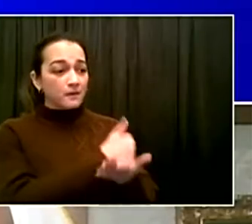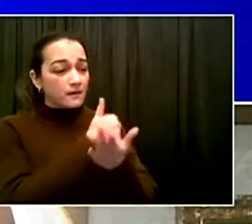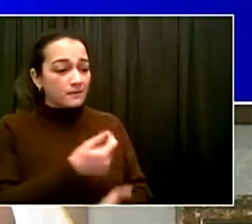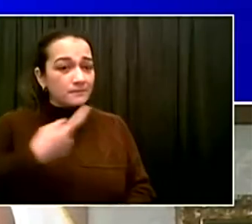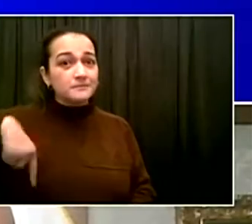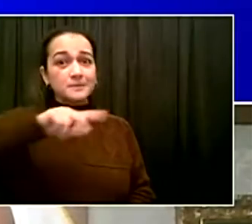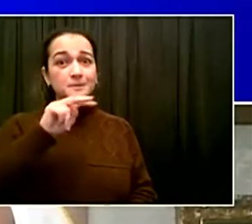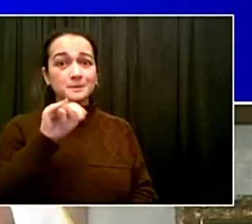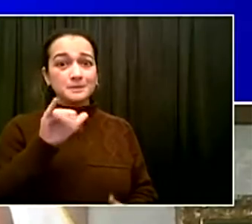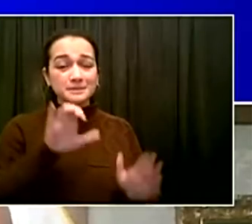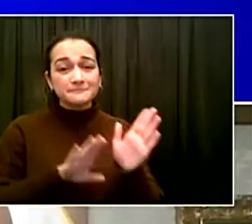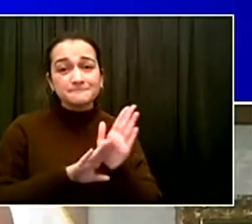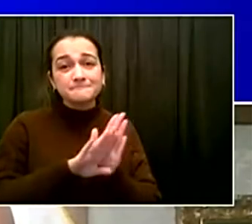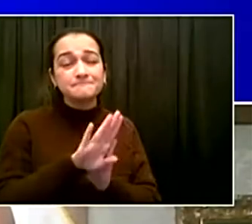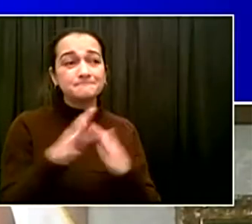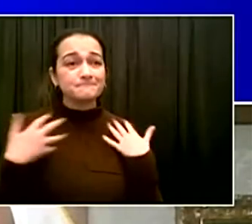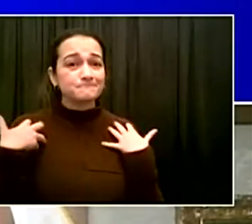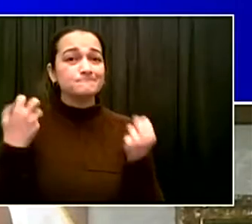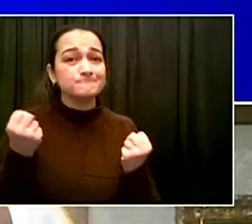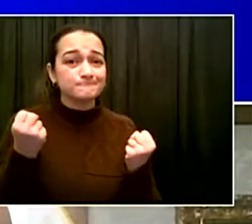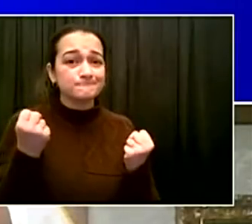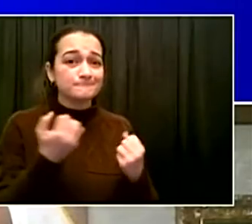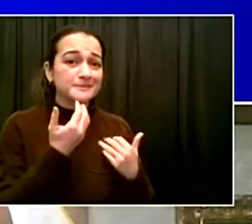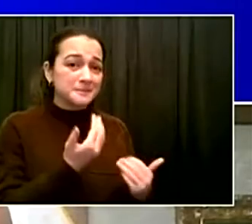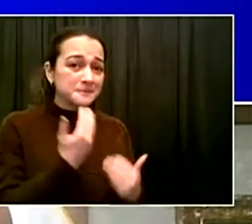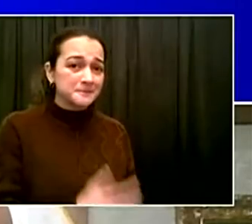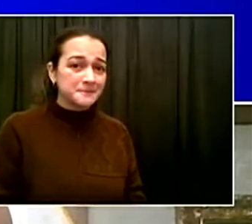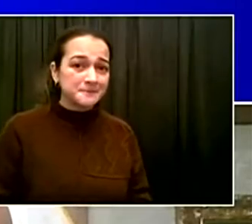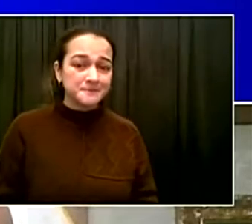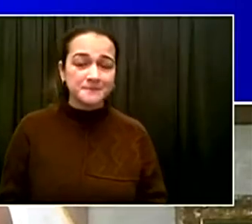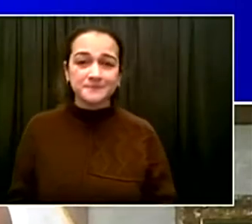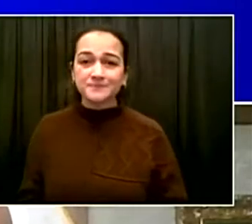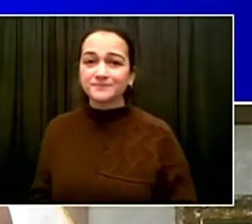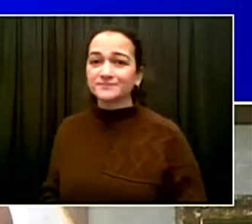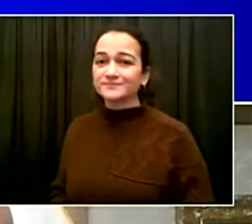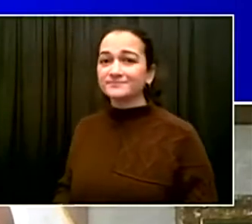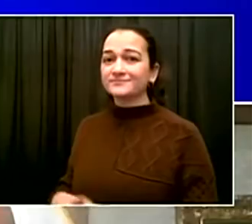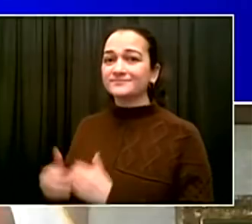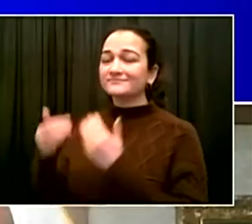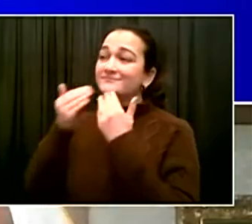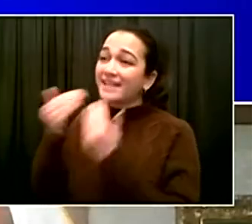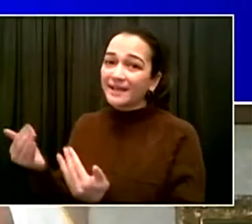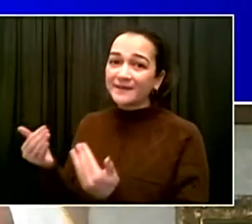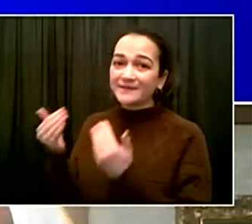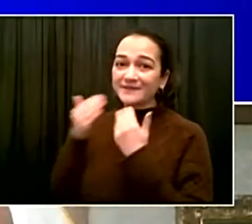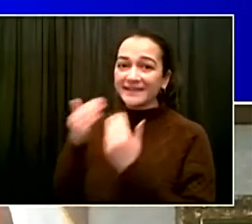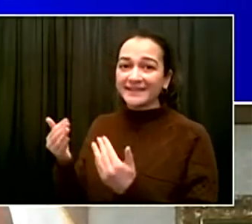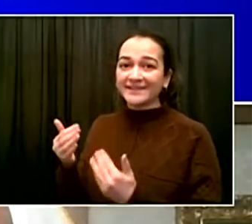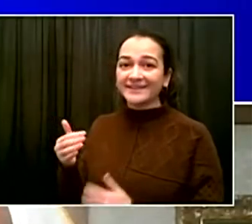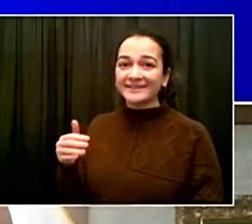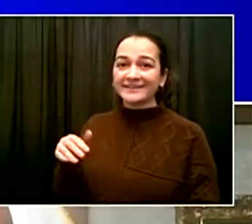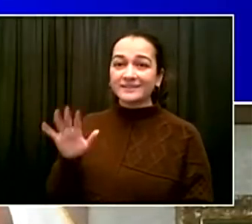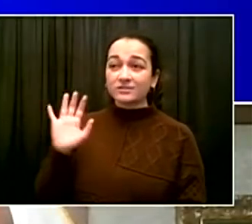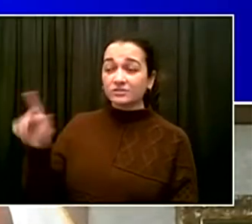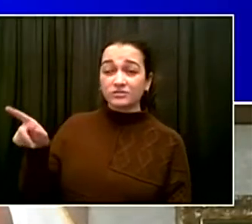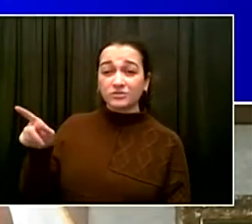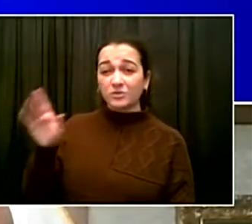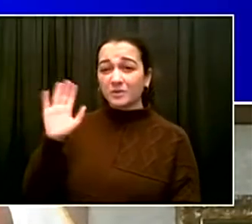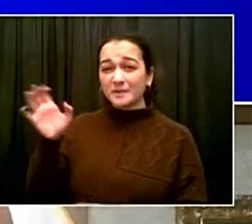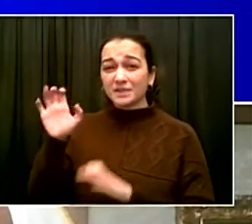YOU ARE CONTINUALLY DOING TO